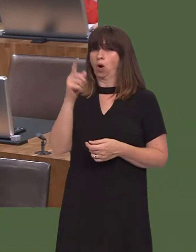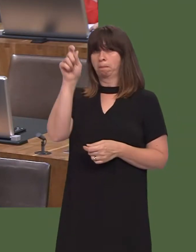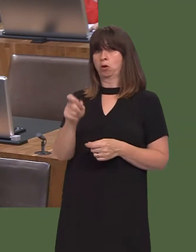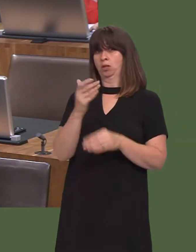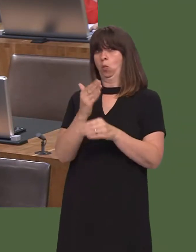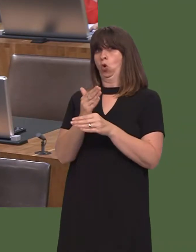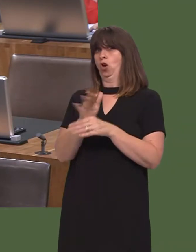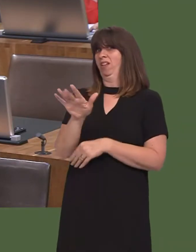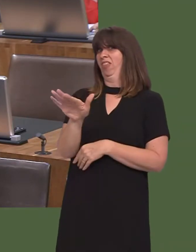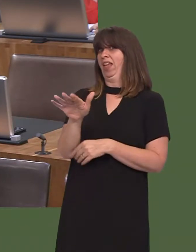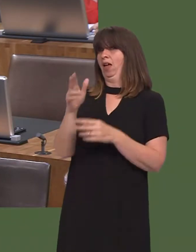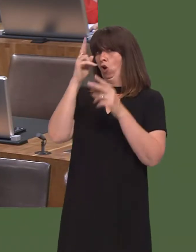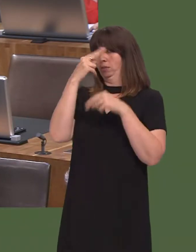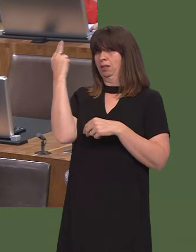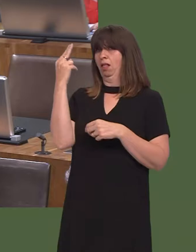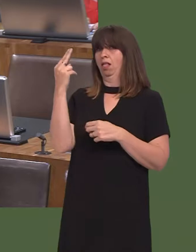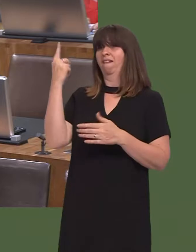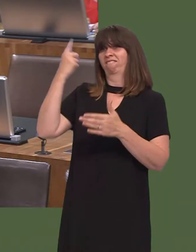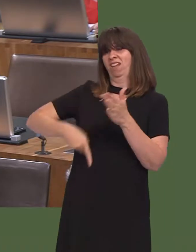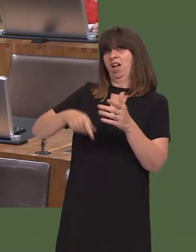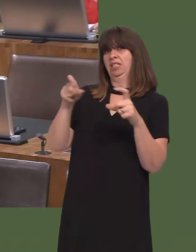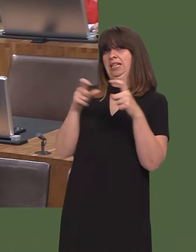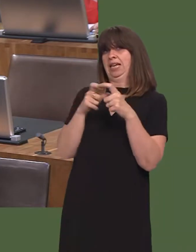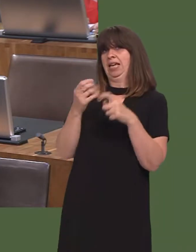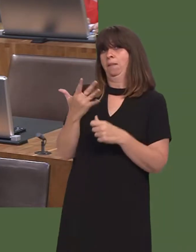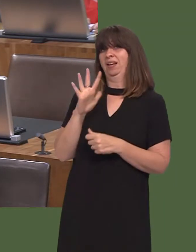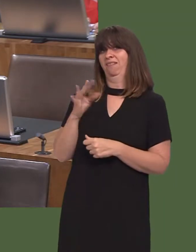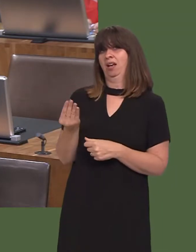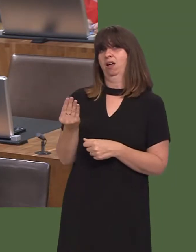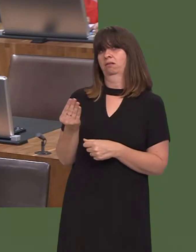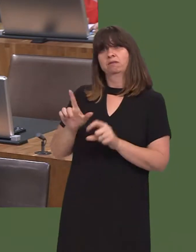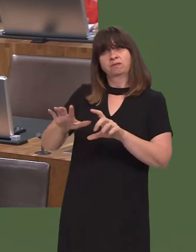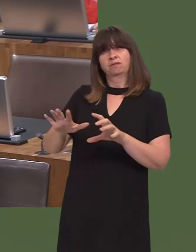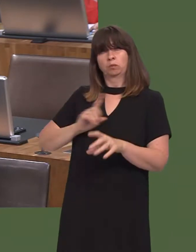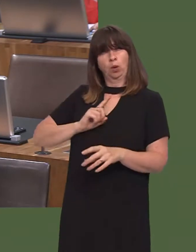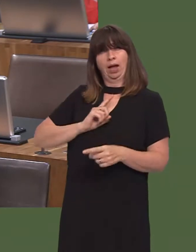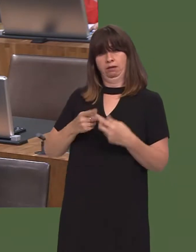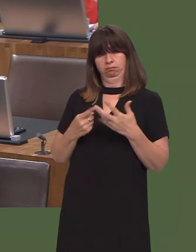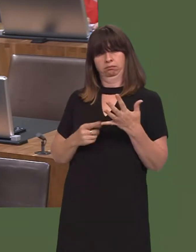in particular had 59 parking tickets. Again, no explanation is given as to why that is.